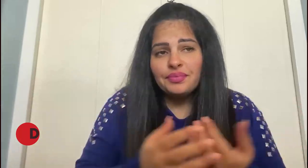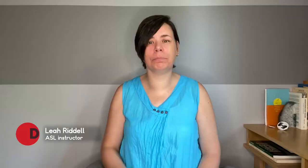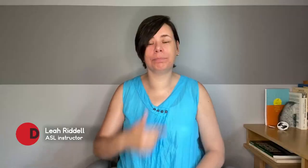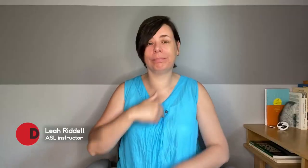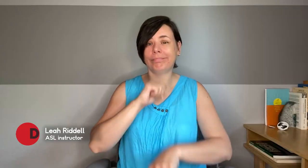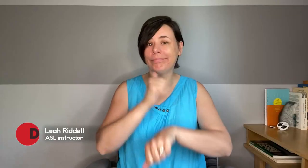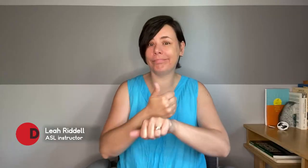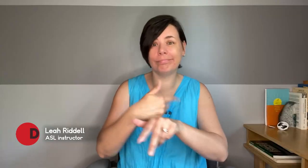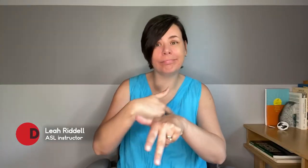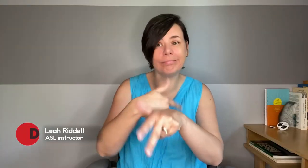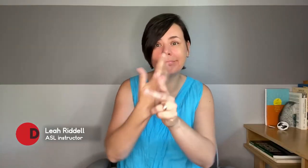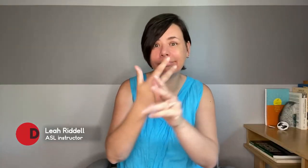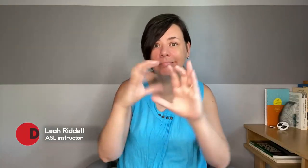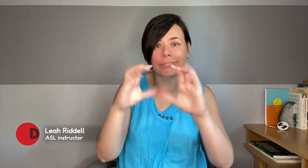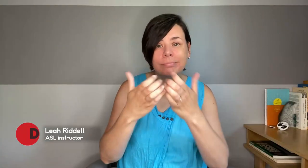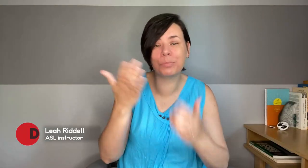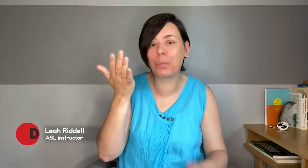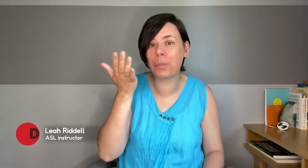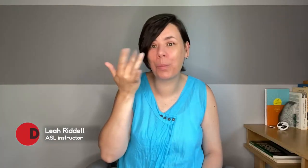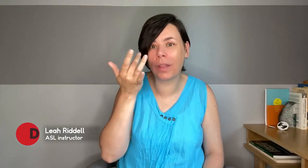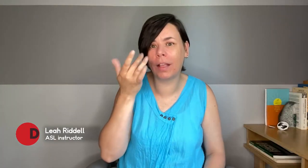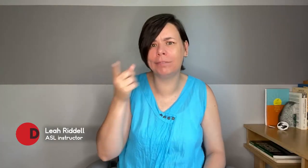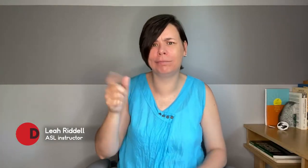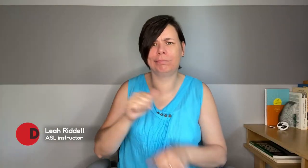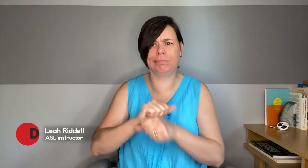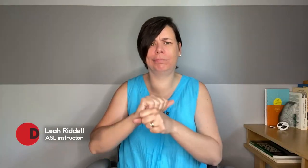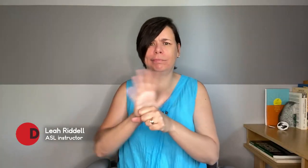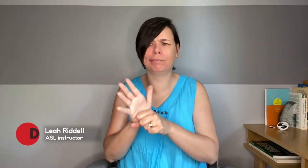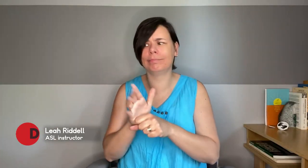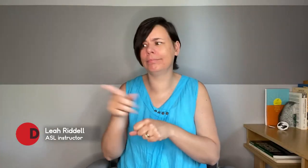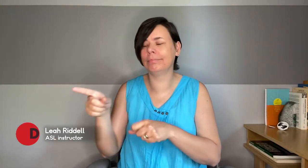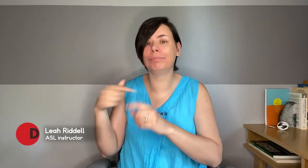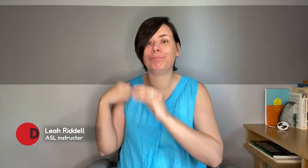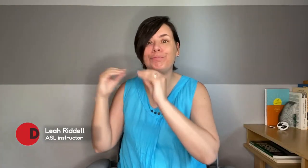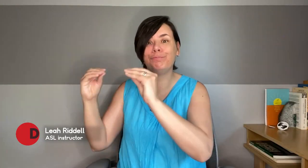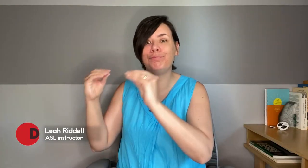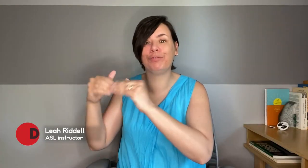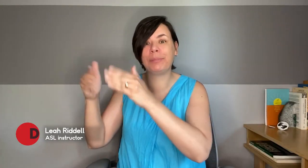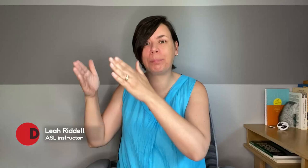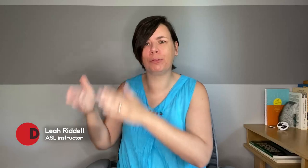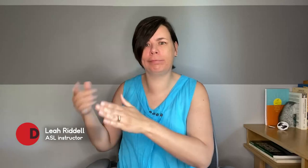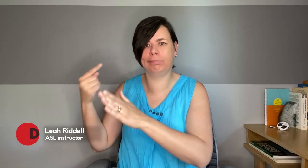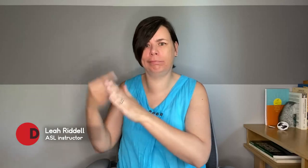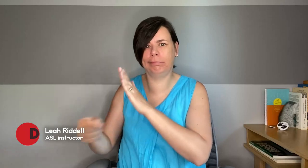I launched my online classes because COVID-19 prevented me from teaching in person.